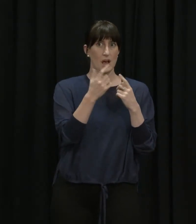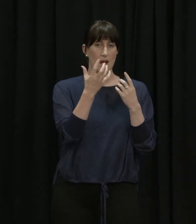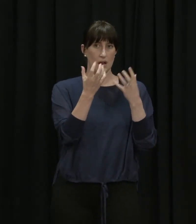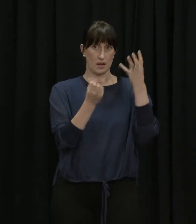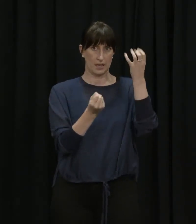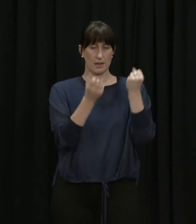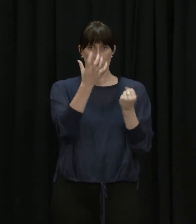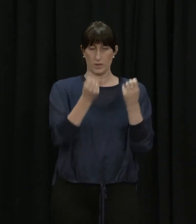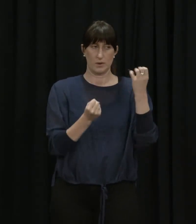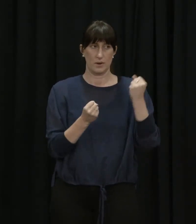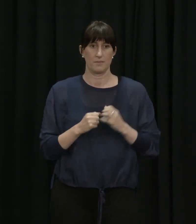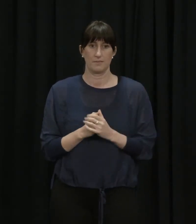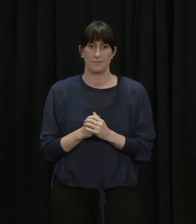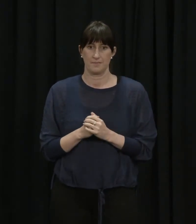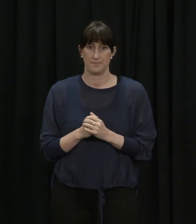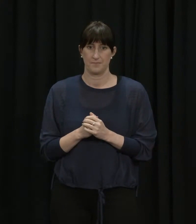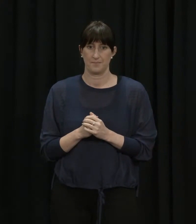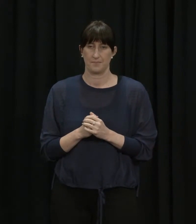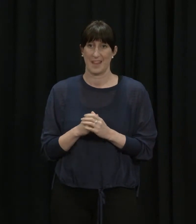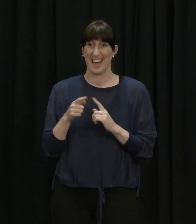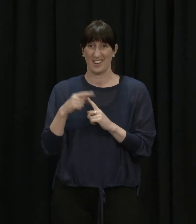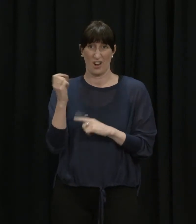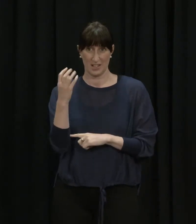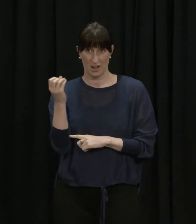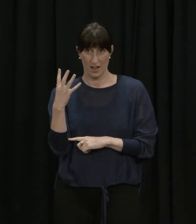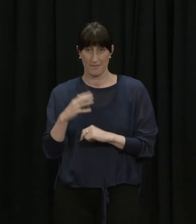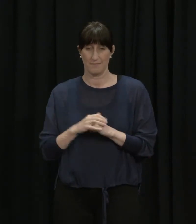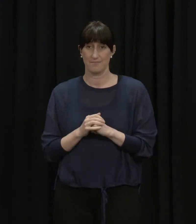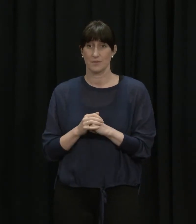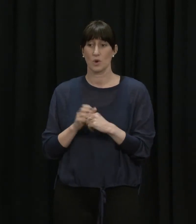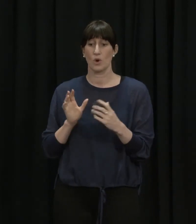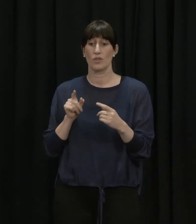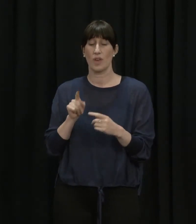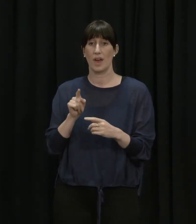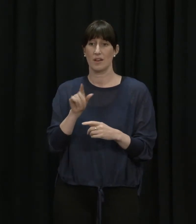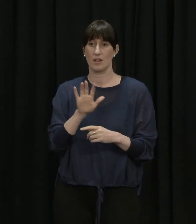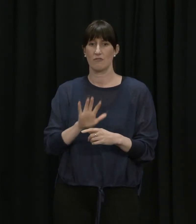already mentioned and had any symptoms of the last couple of weeks, as there are the later weekend, I encourage you to get a test as soon as possible,